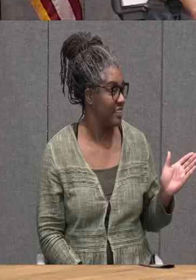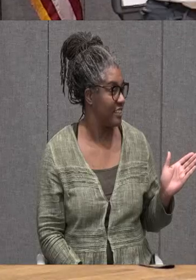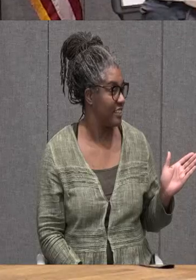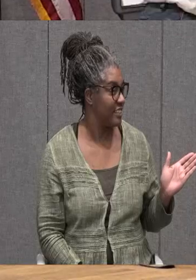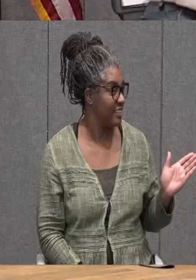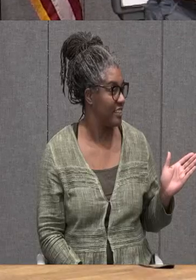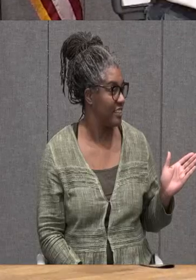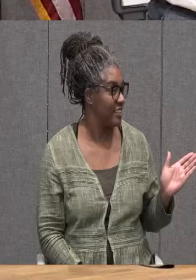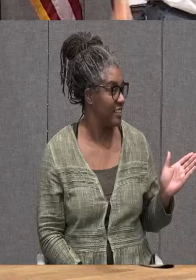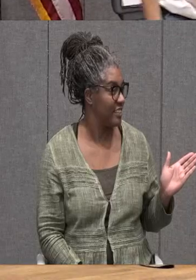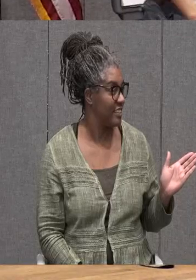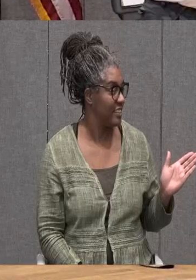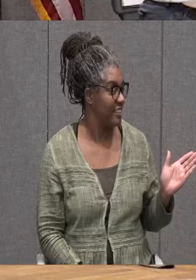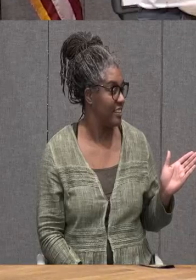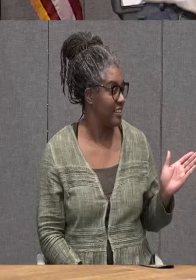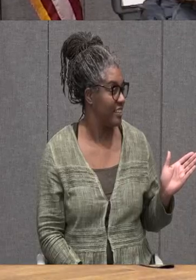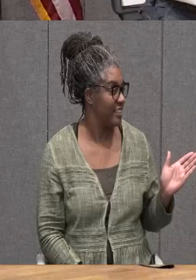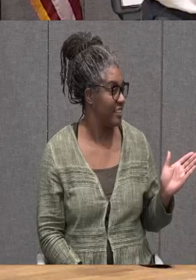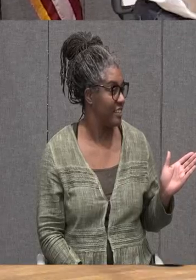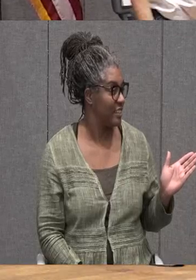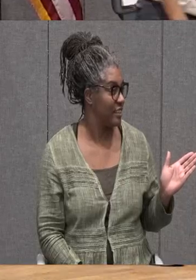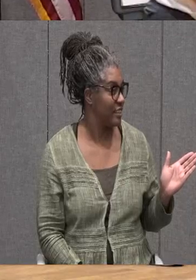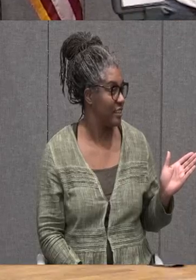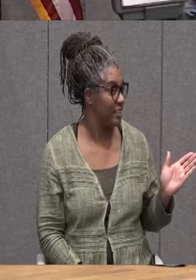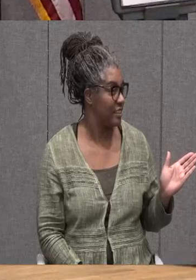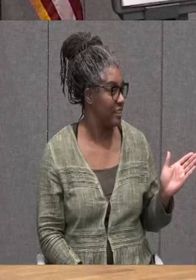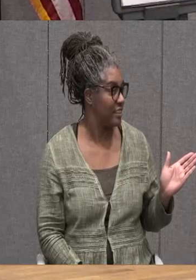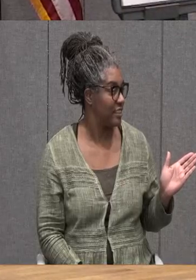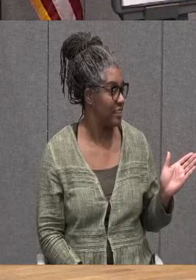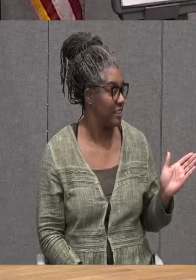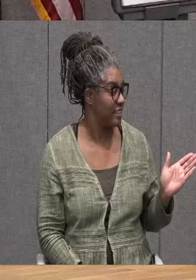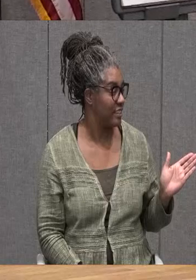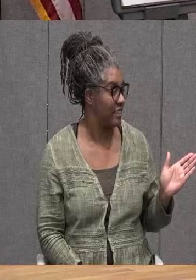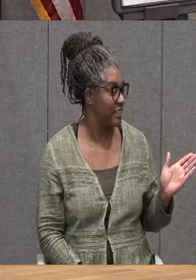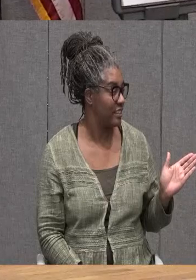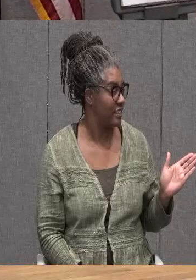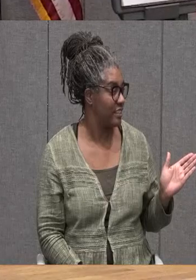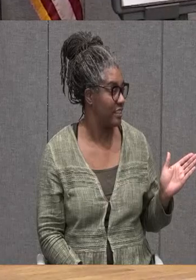Five, six, seven, turn around, one, two, three, four,